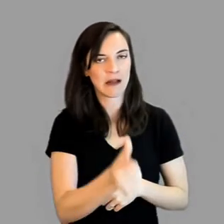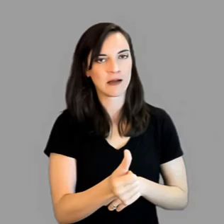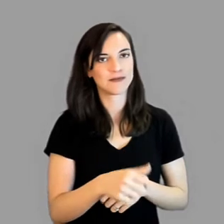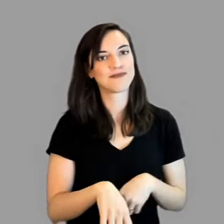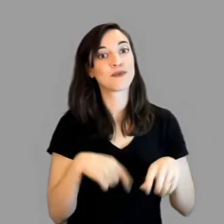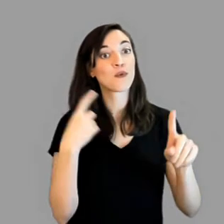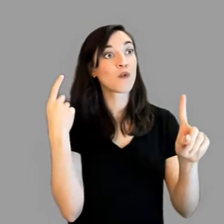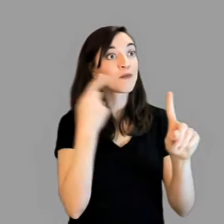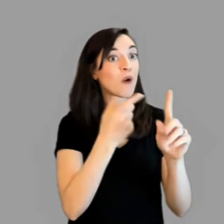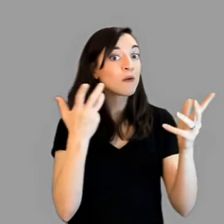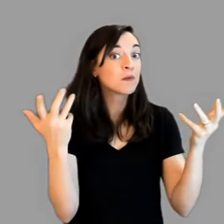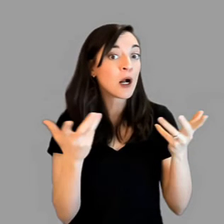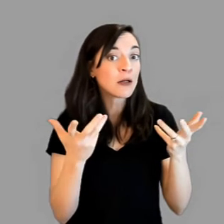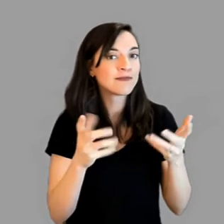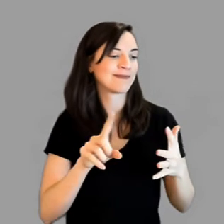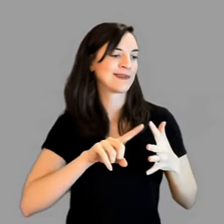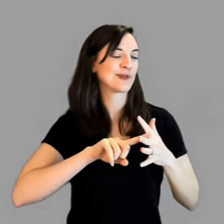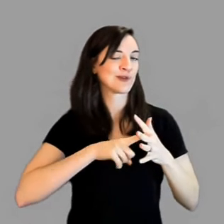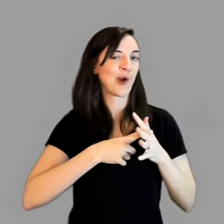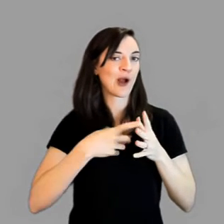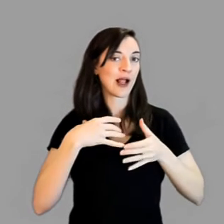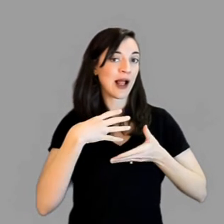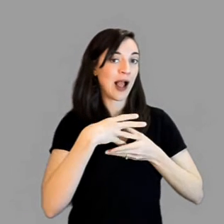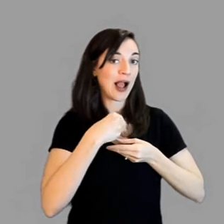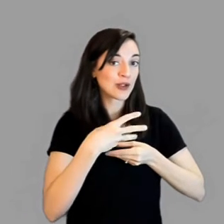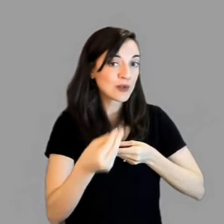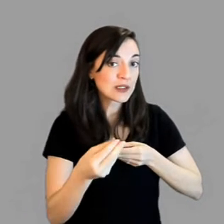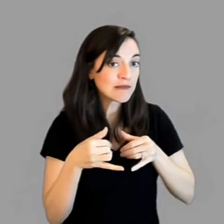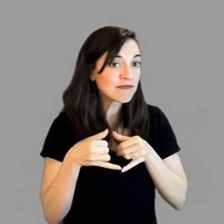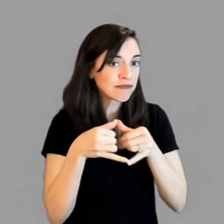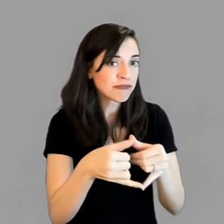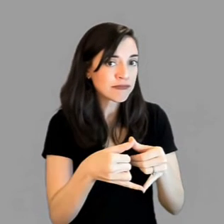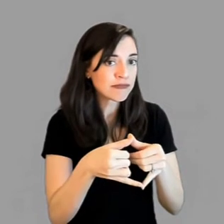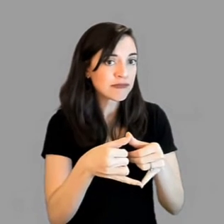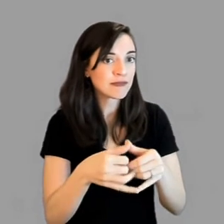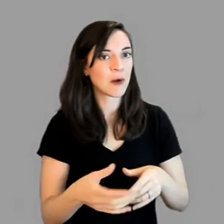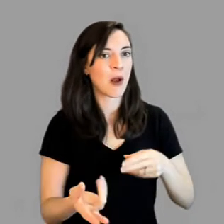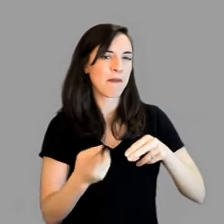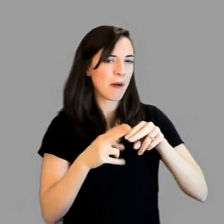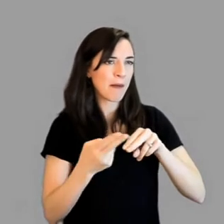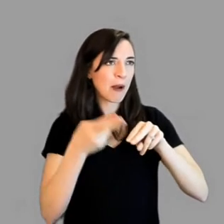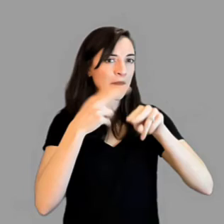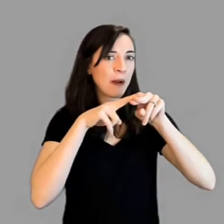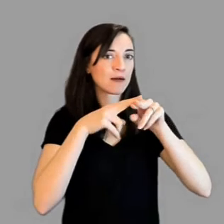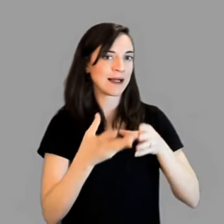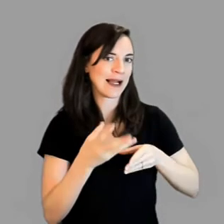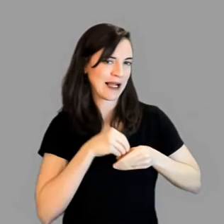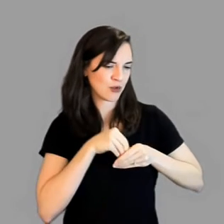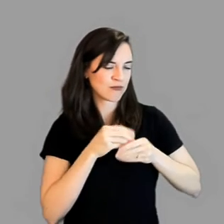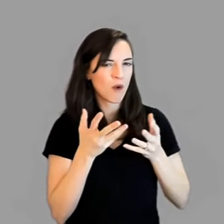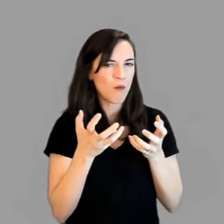math problems, the goal is to start with extrinsic motivators and lead to intrinsic through modeling